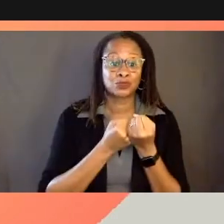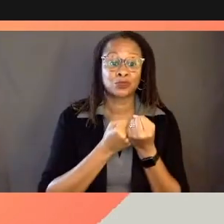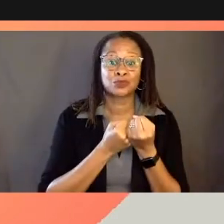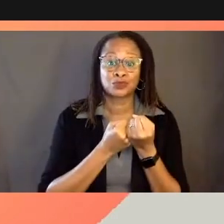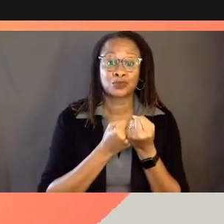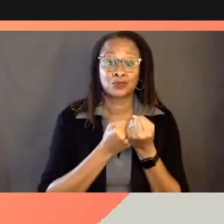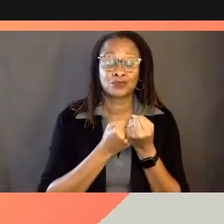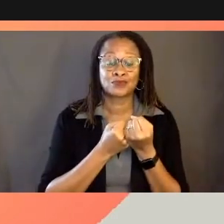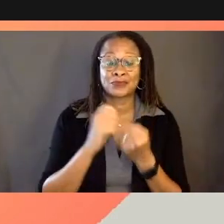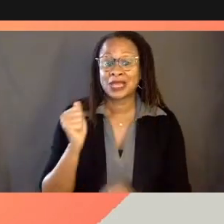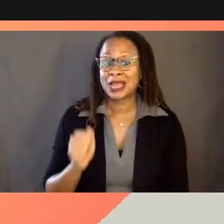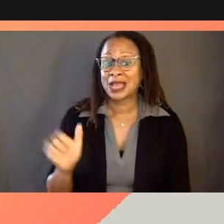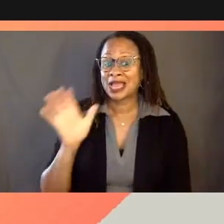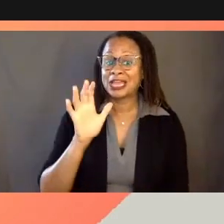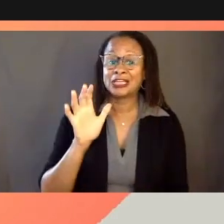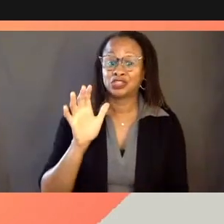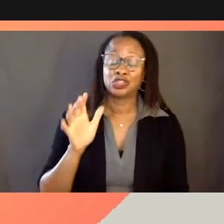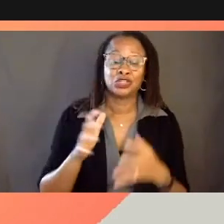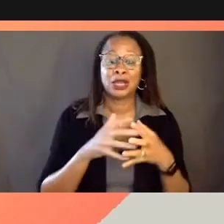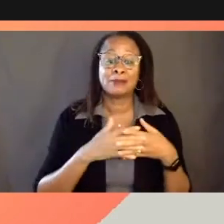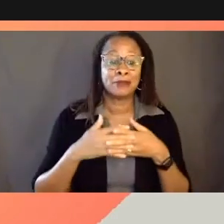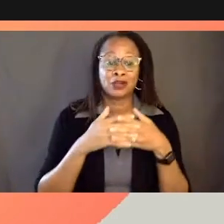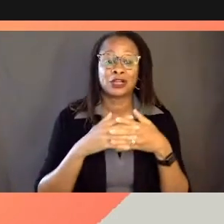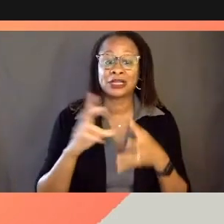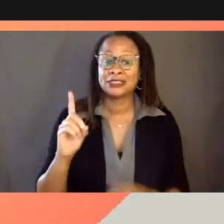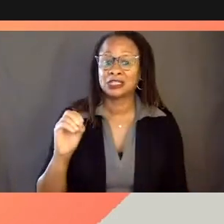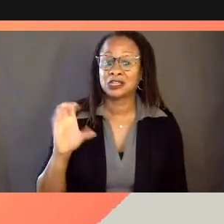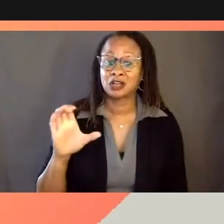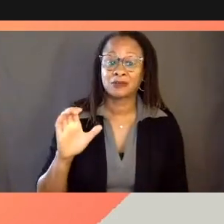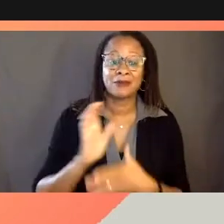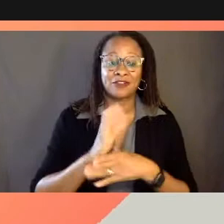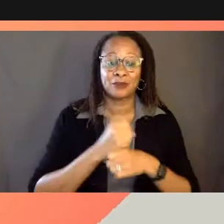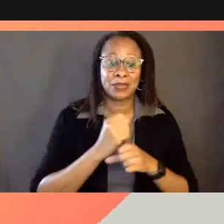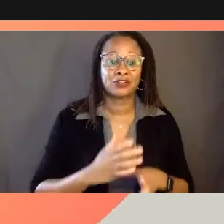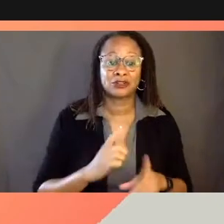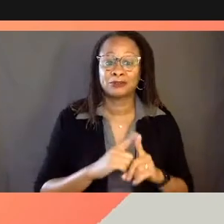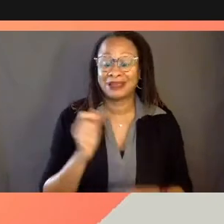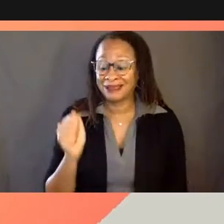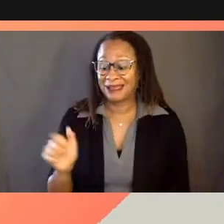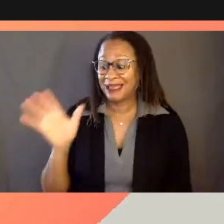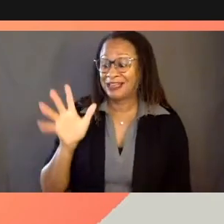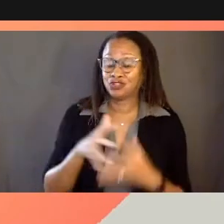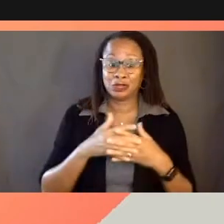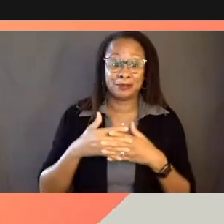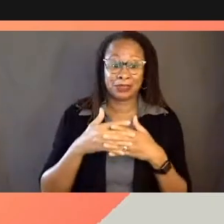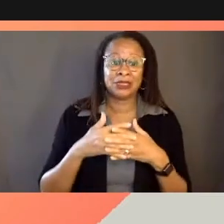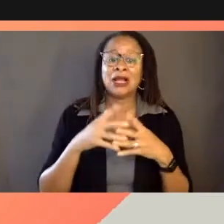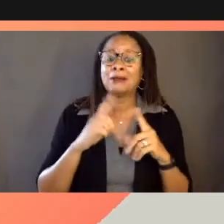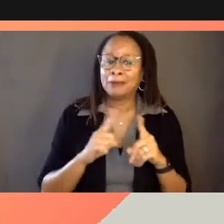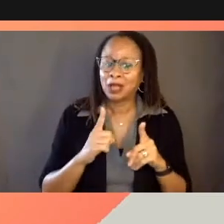Asian American Documentary Filmmakers, and not just Asian-American, but Asian documentary filmmakers around the world.